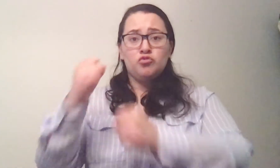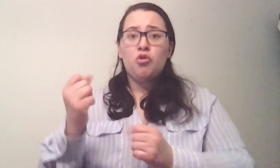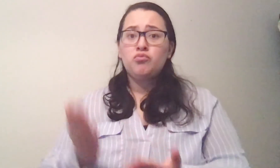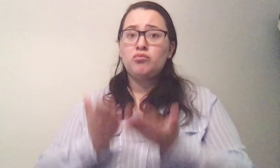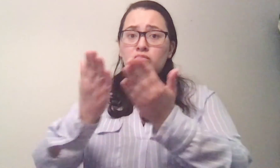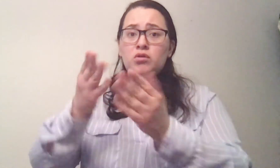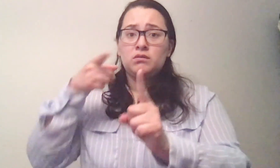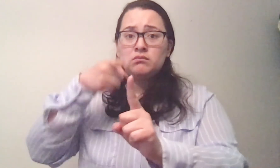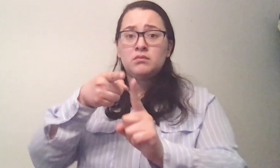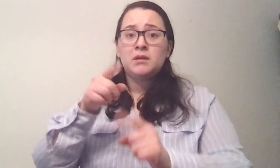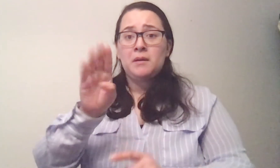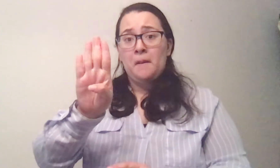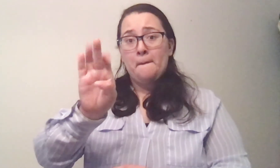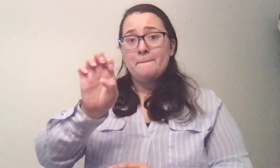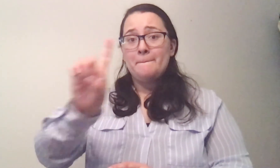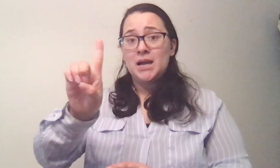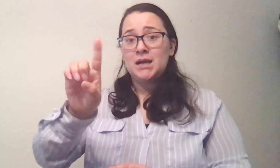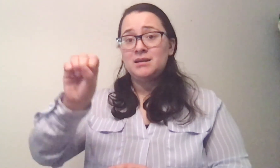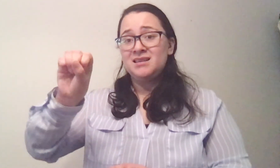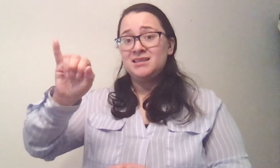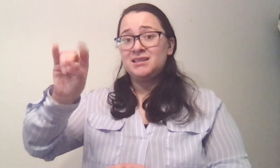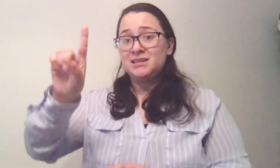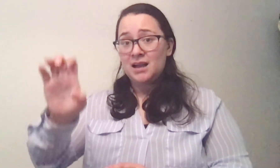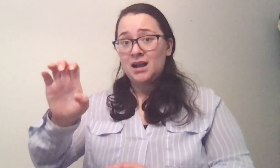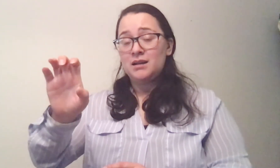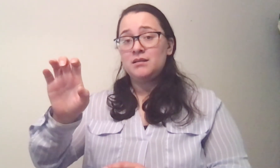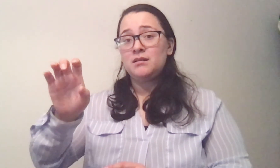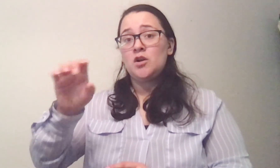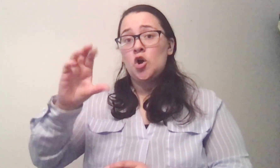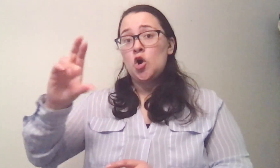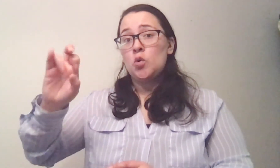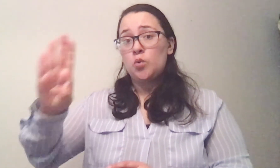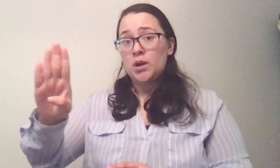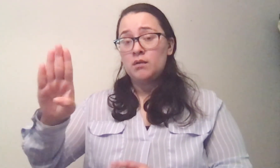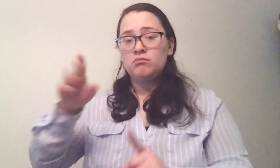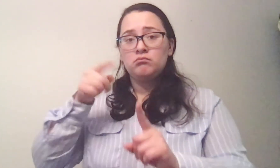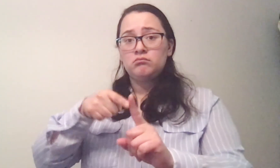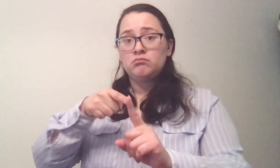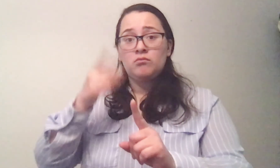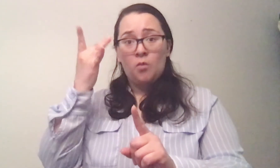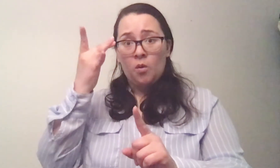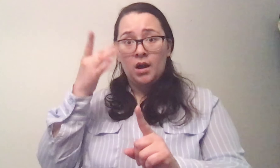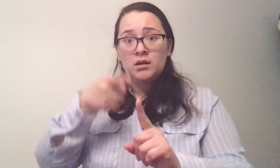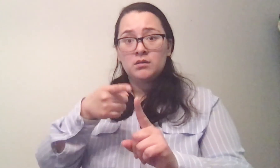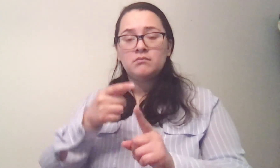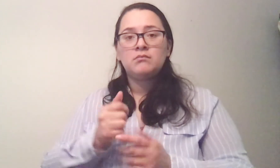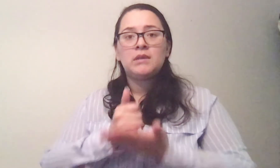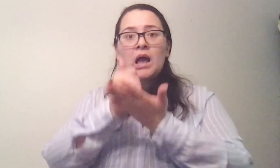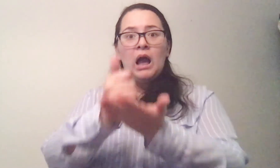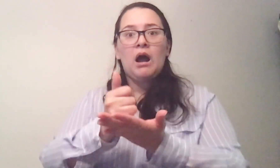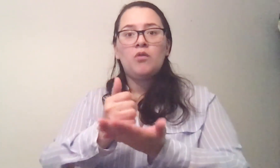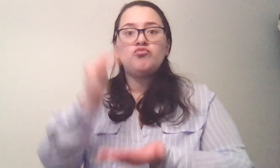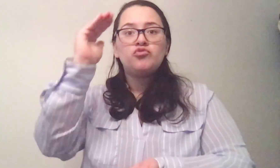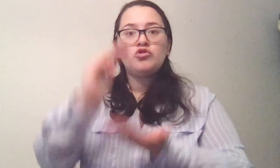Strongly recommend a bed side crib because it will help reduce